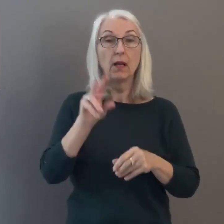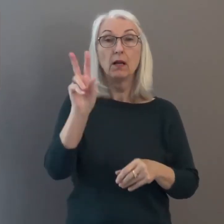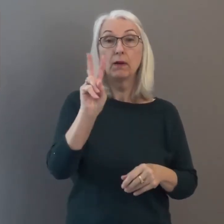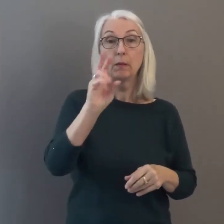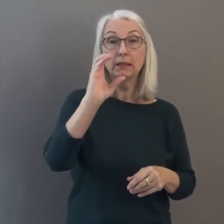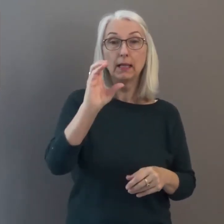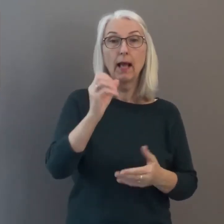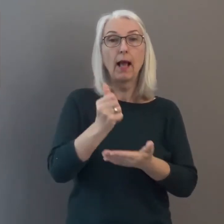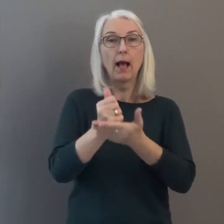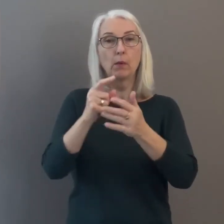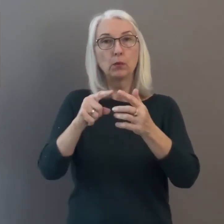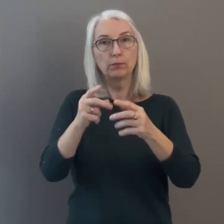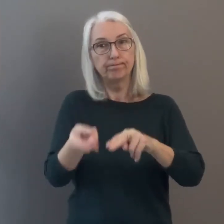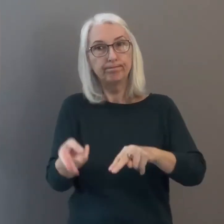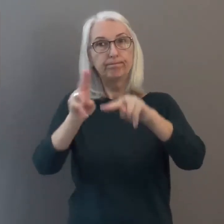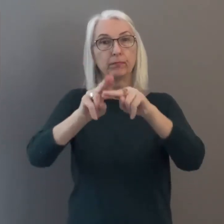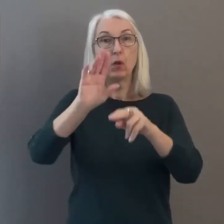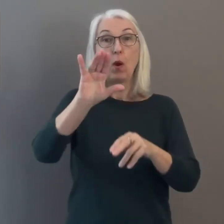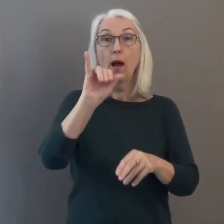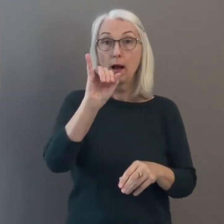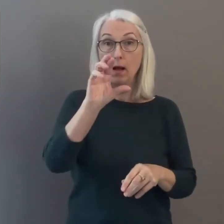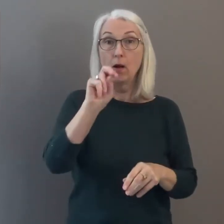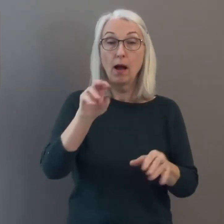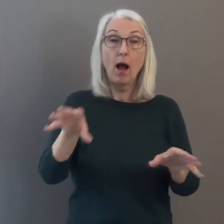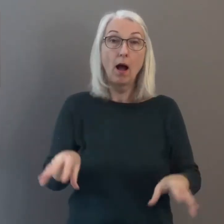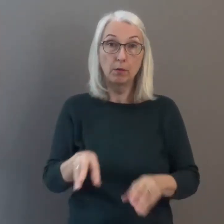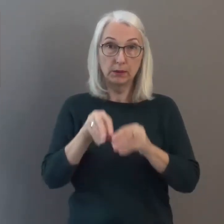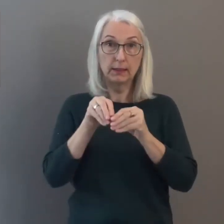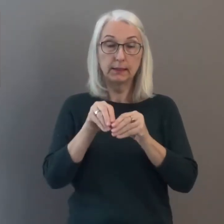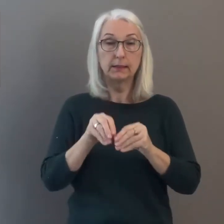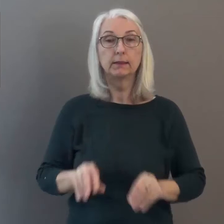Vitamin C help to increase your iron absorption.